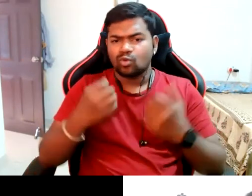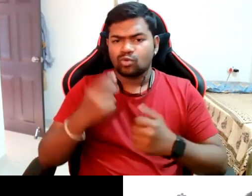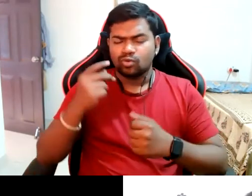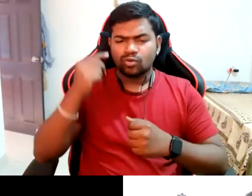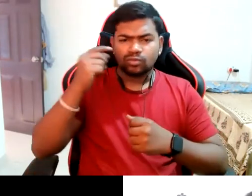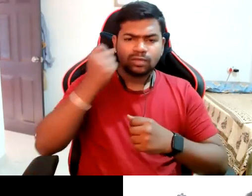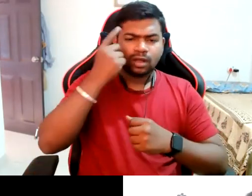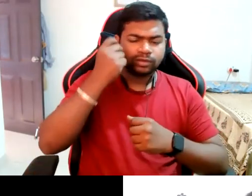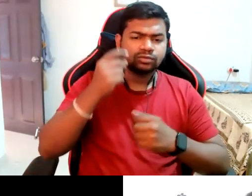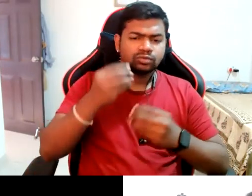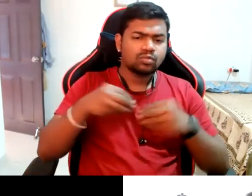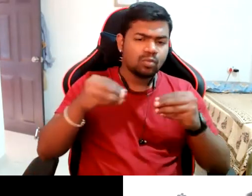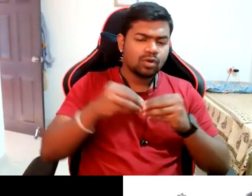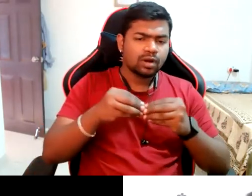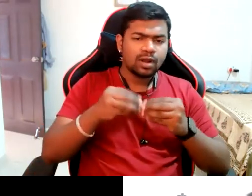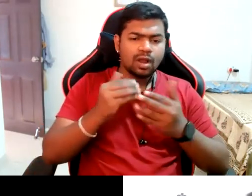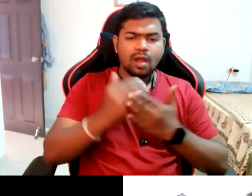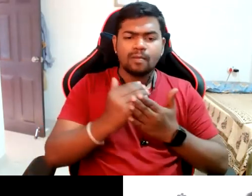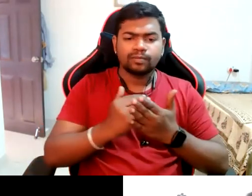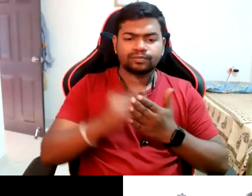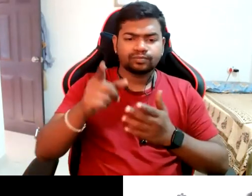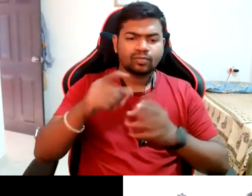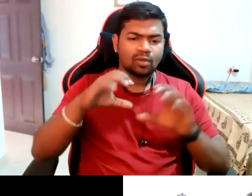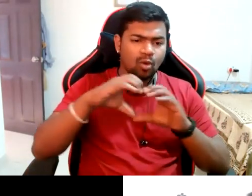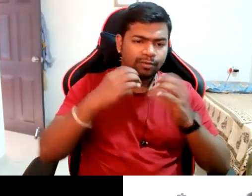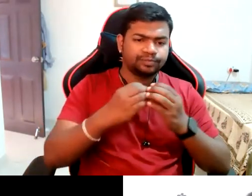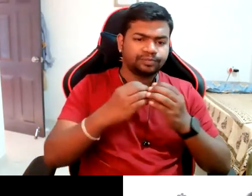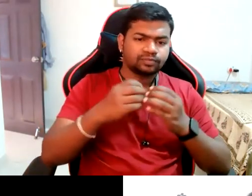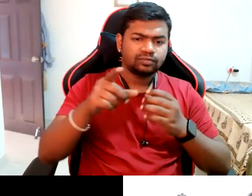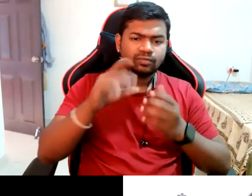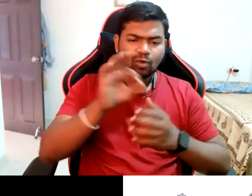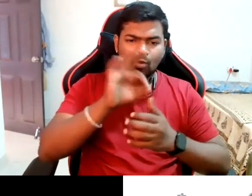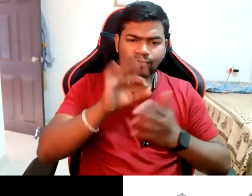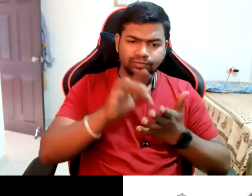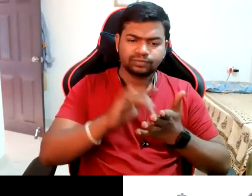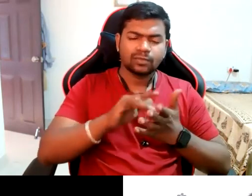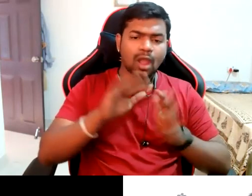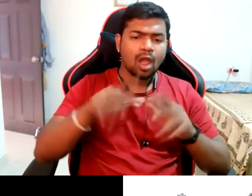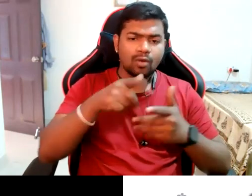organization you founded and how you are helping people with disability.